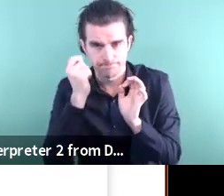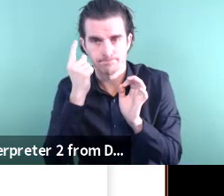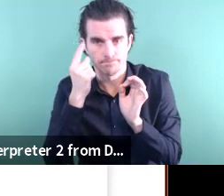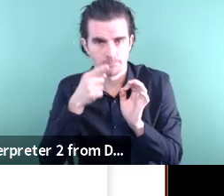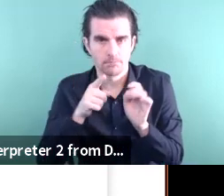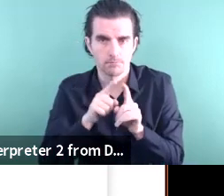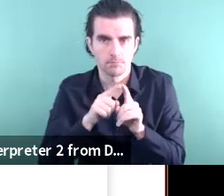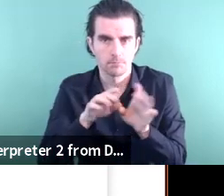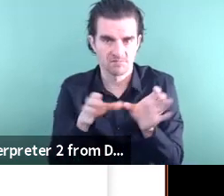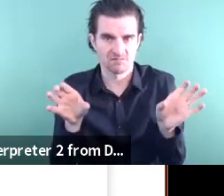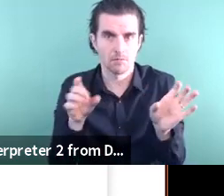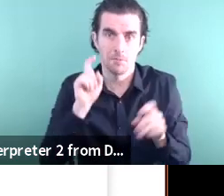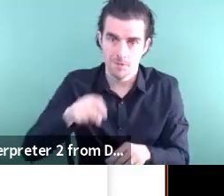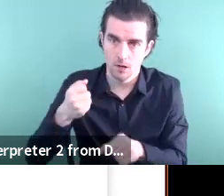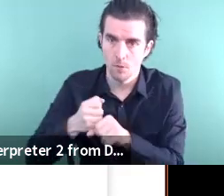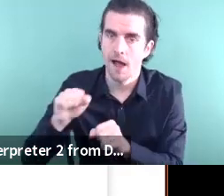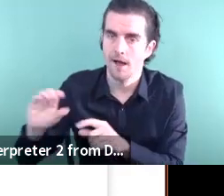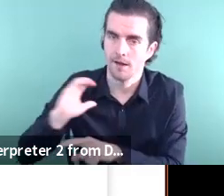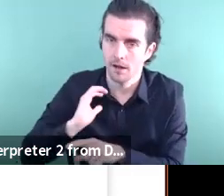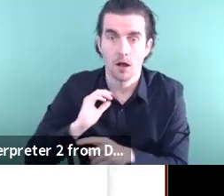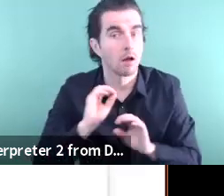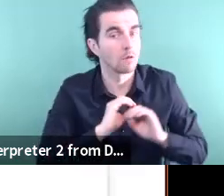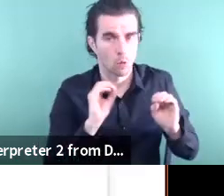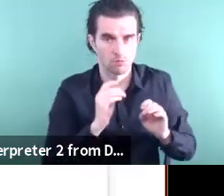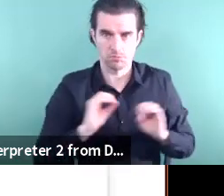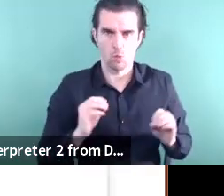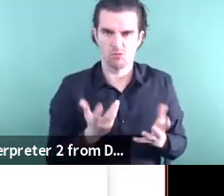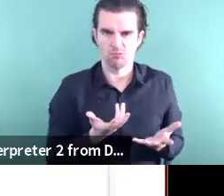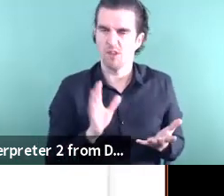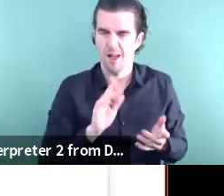in the compatibility, but if you live in a household who get the poverty benefit, you can